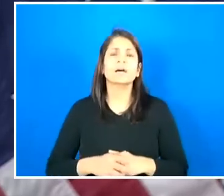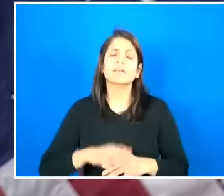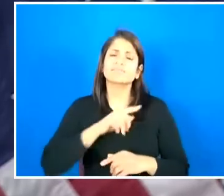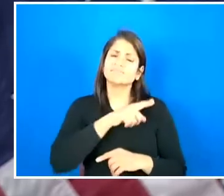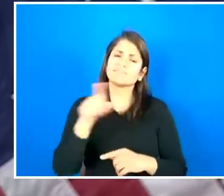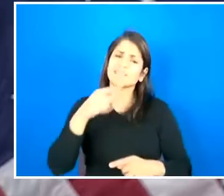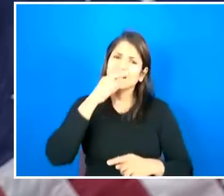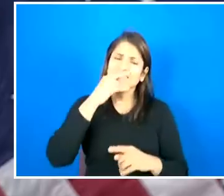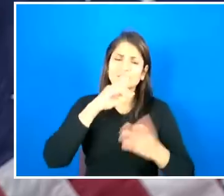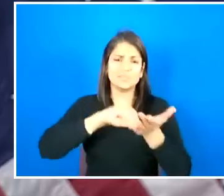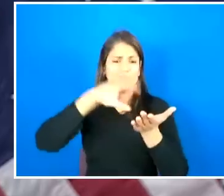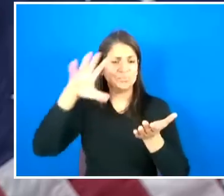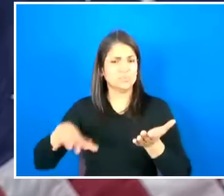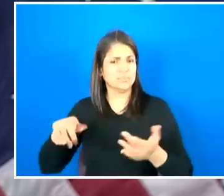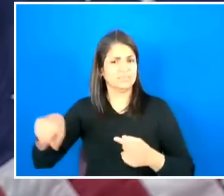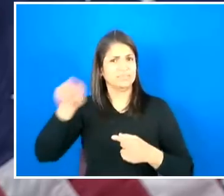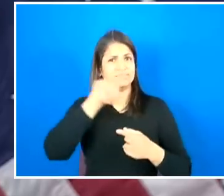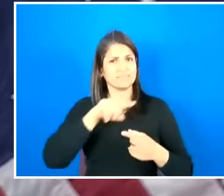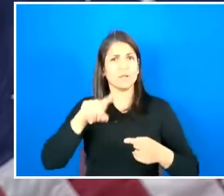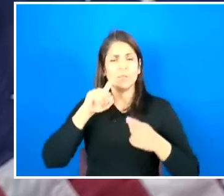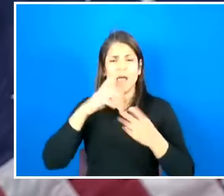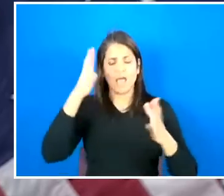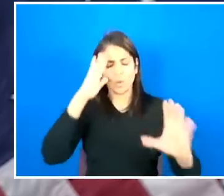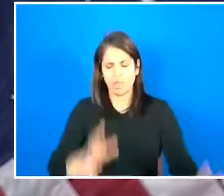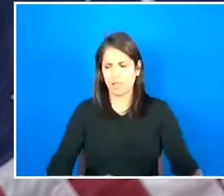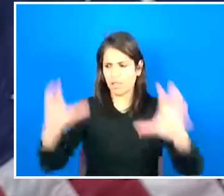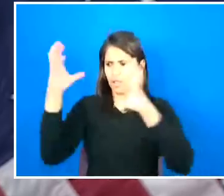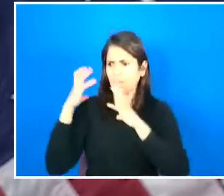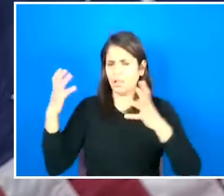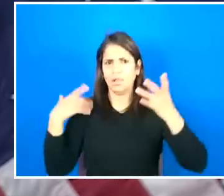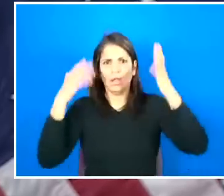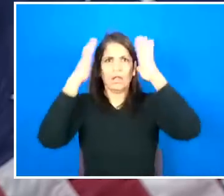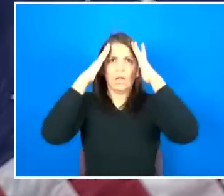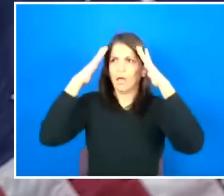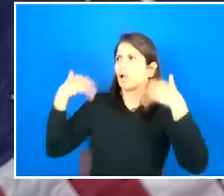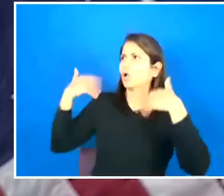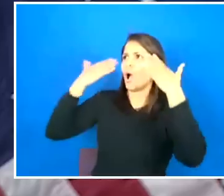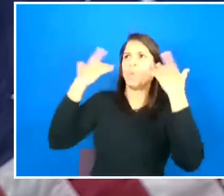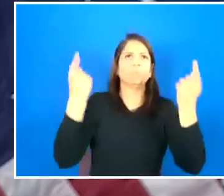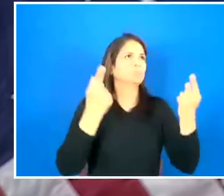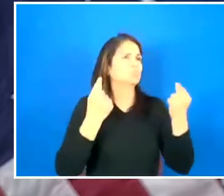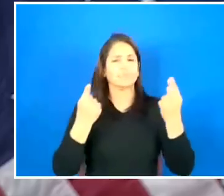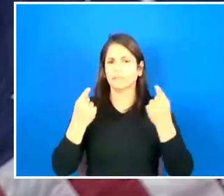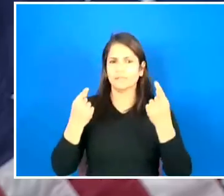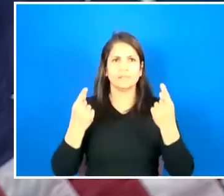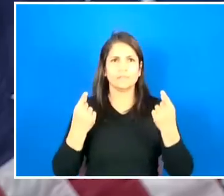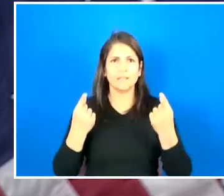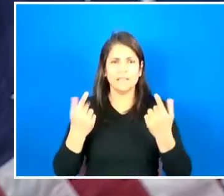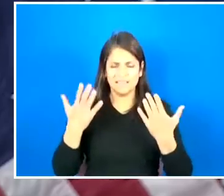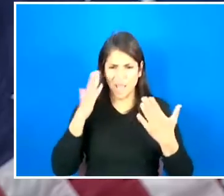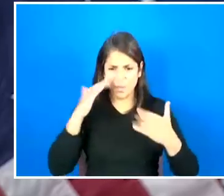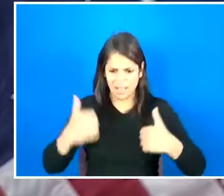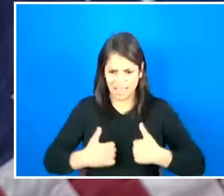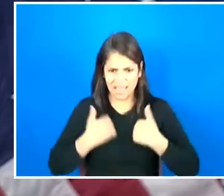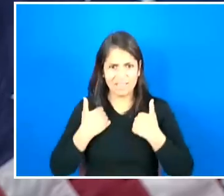BECAUSE YOU'RE BEING ASKED TO OSHUERLD AUR BD N THAT HONESTLY, YOUNG PEOPLE HAVEN'T BEEN ASKED TO SHOULDER IN ALO NG, LONG